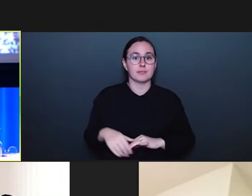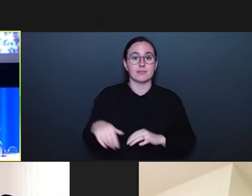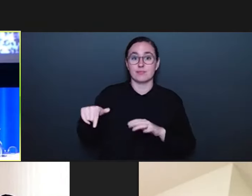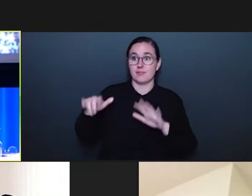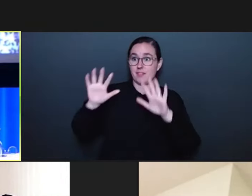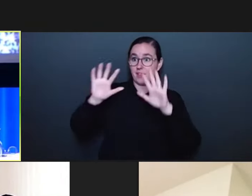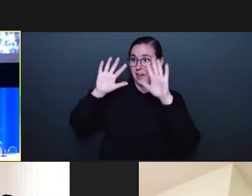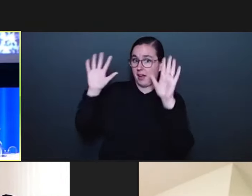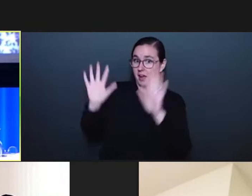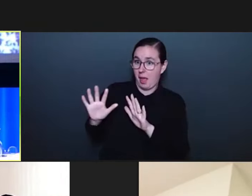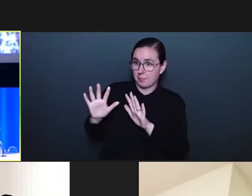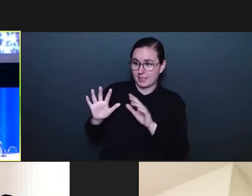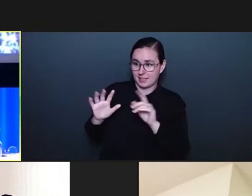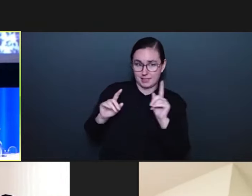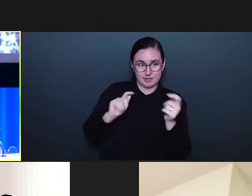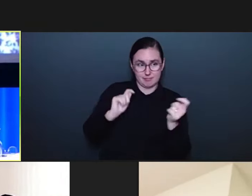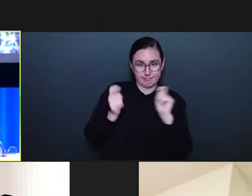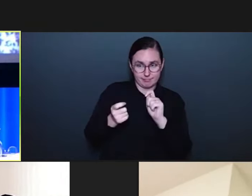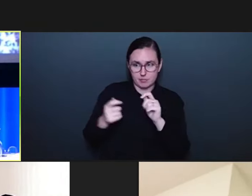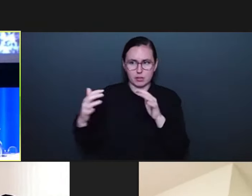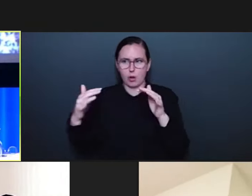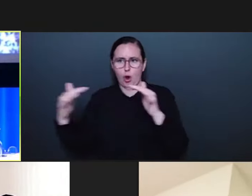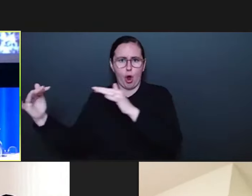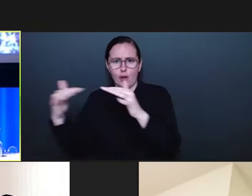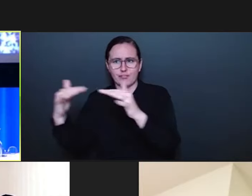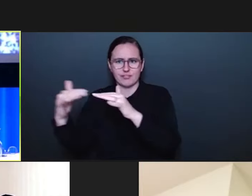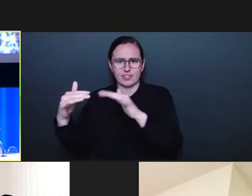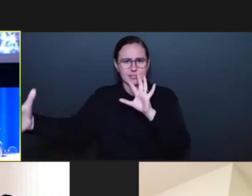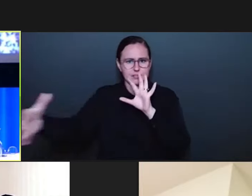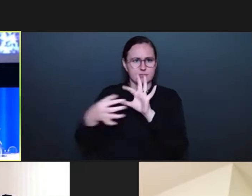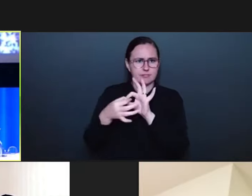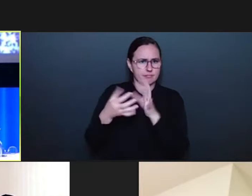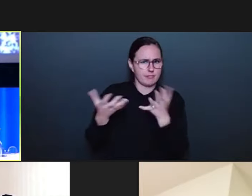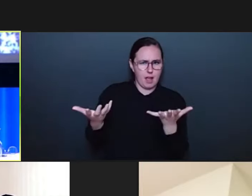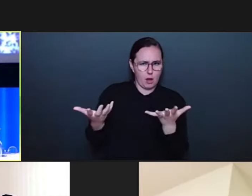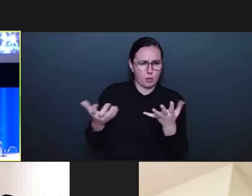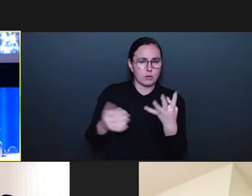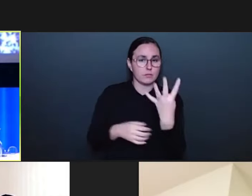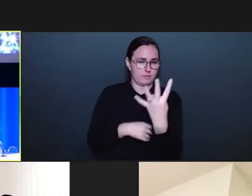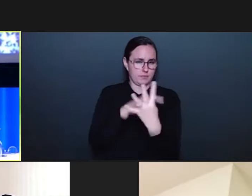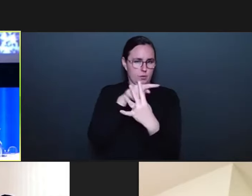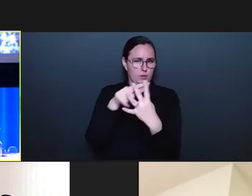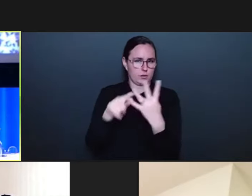First, conflict is always associated with exclusion. One group has got less,